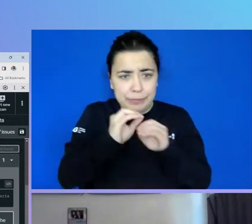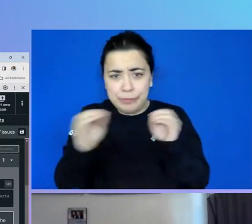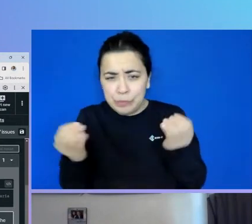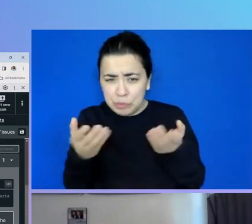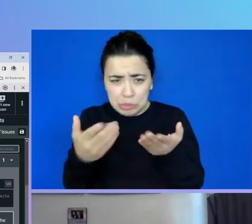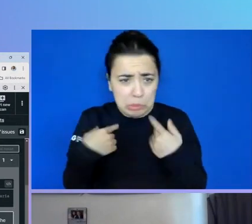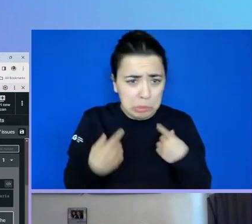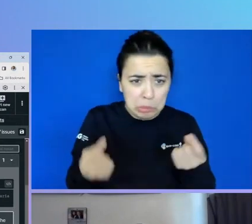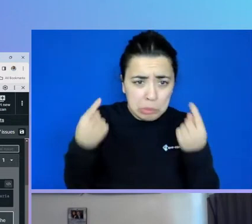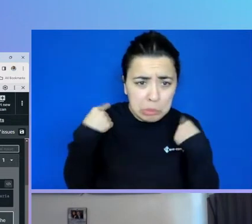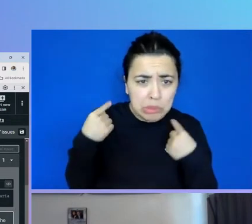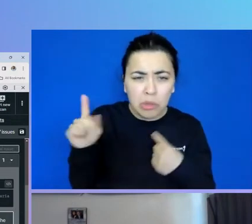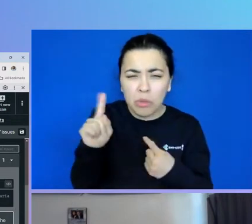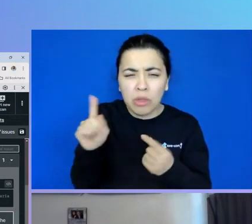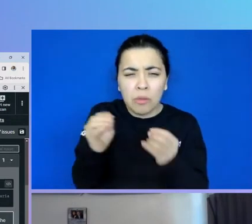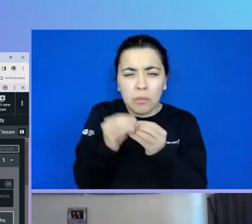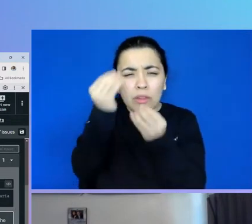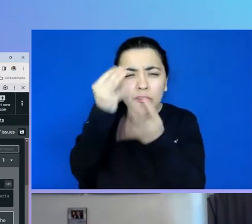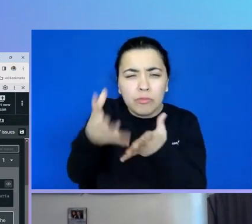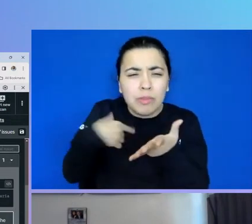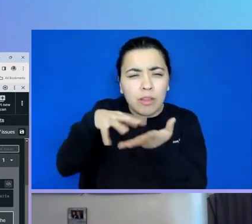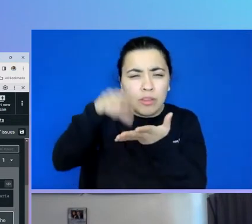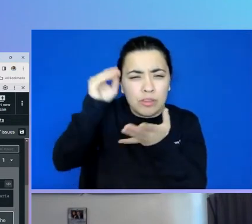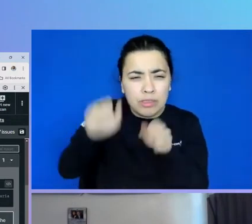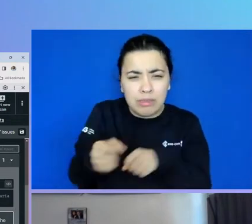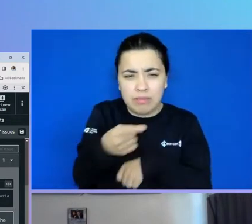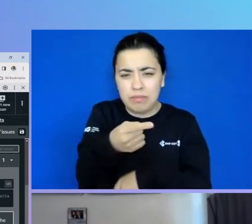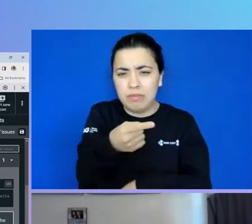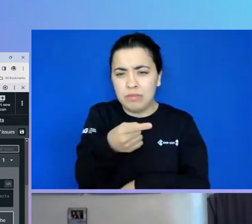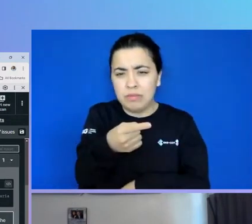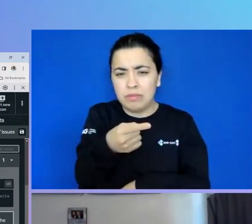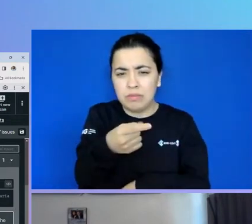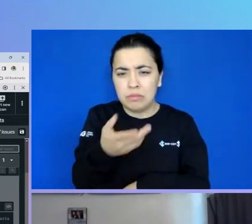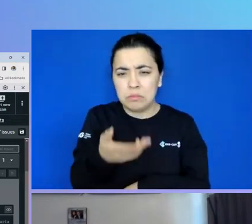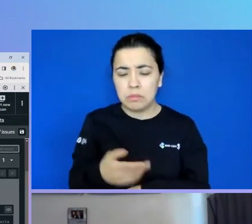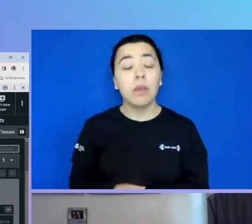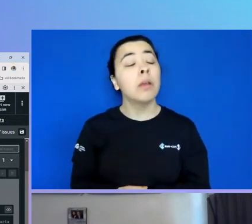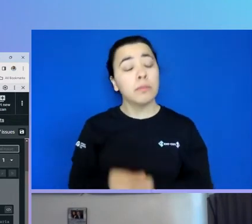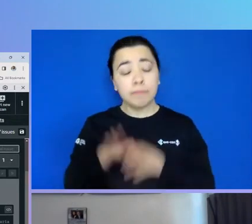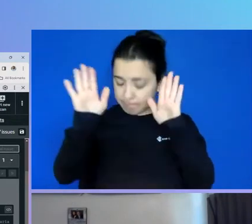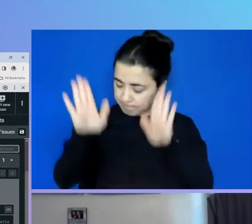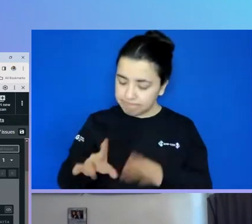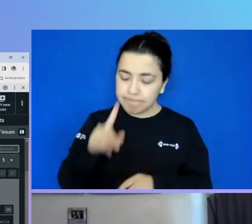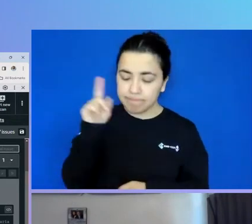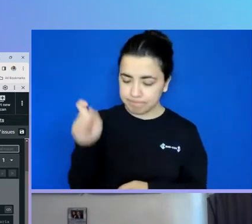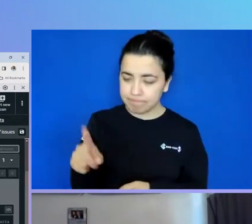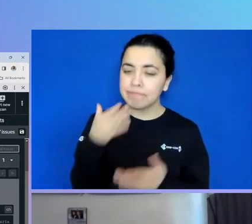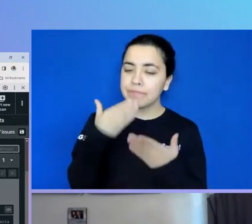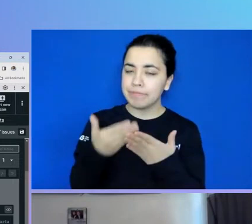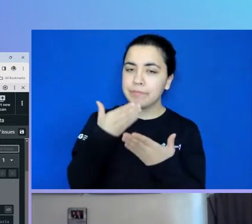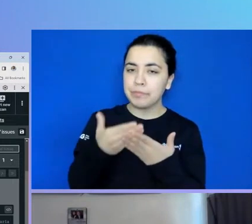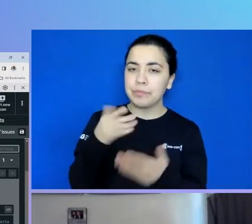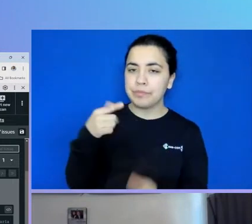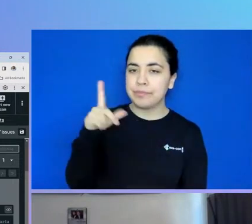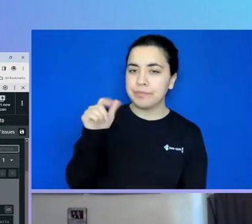for me to learn about? Excellent question. Thank you Glenda. So